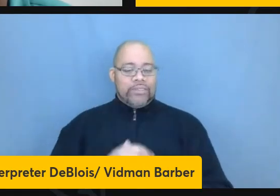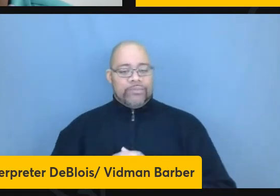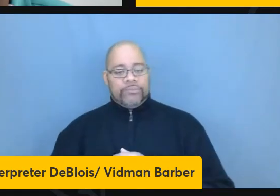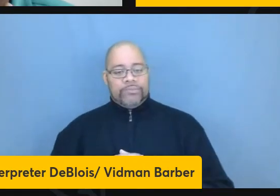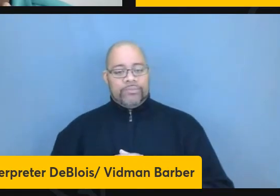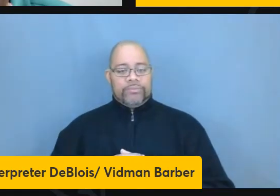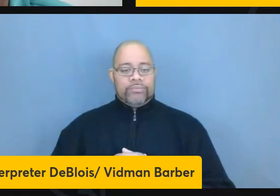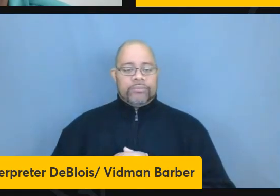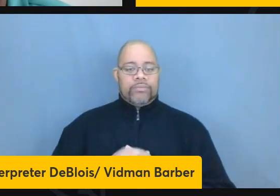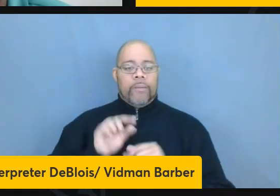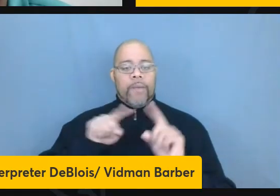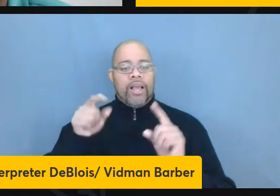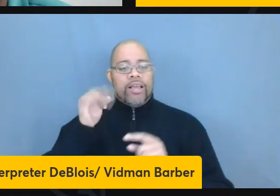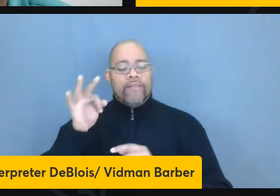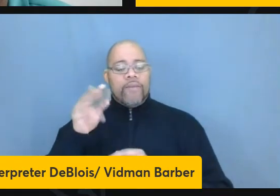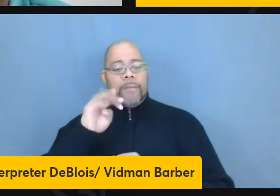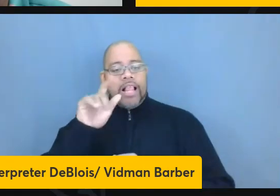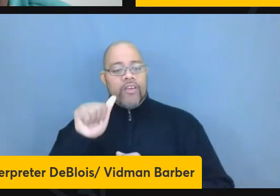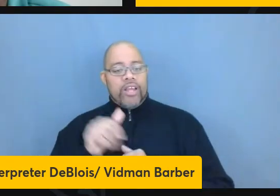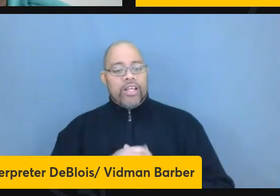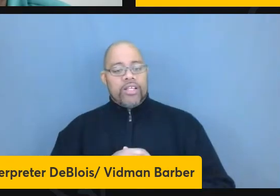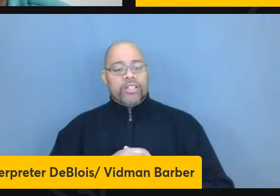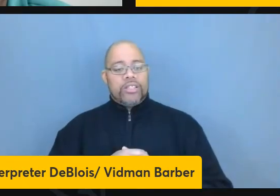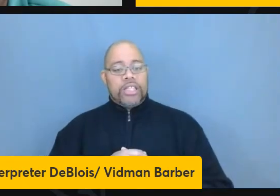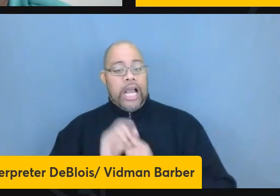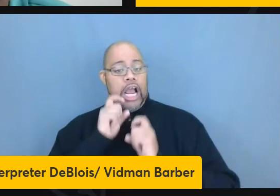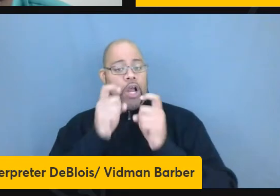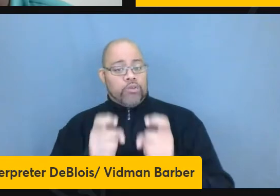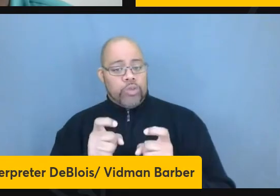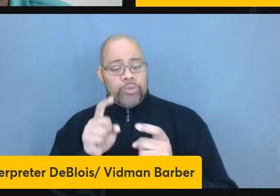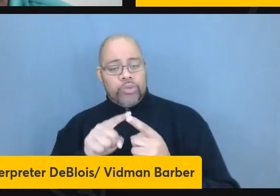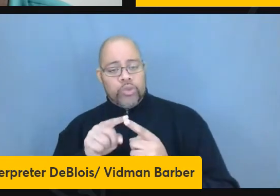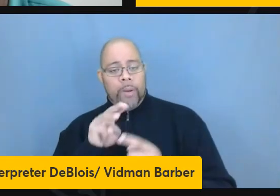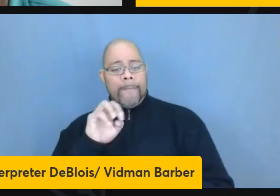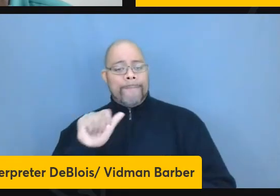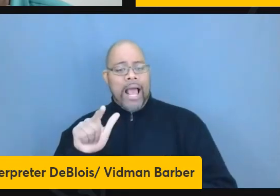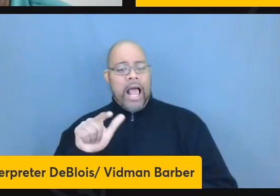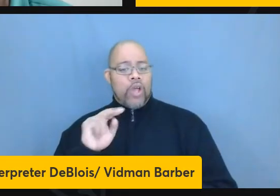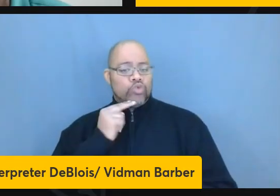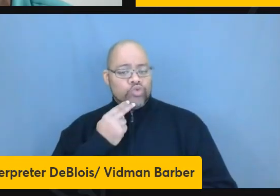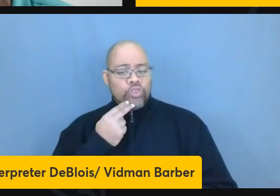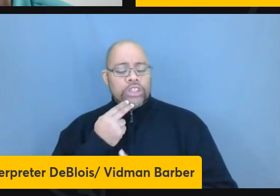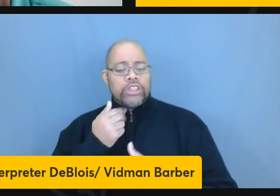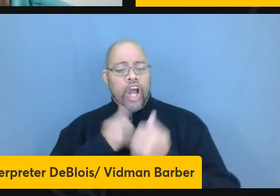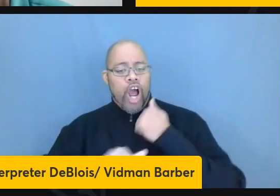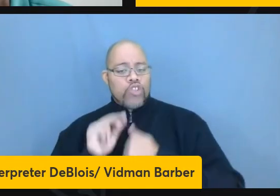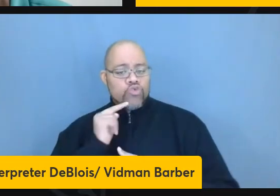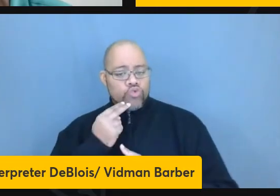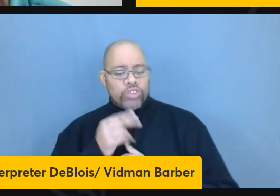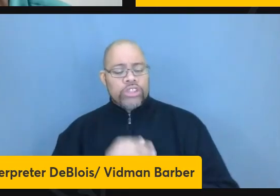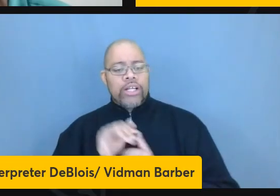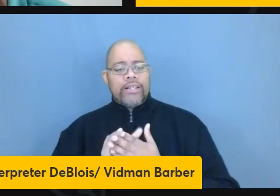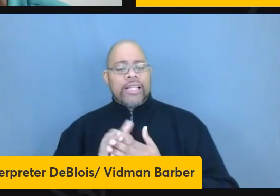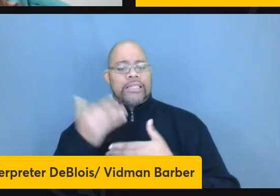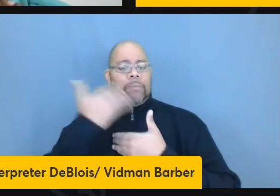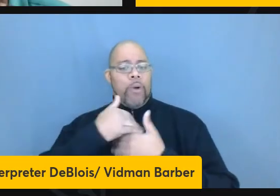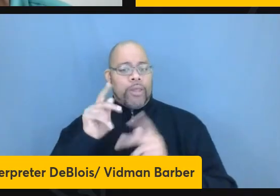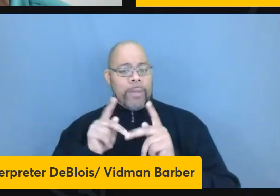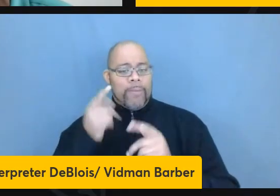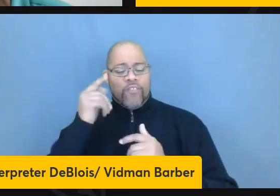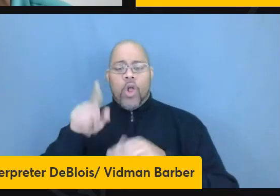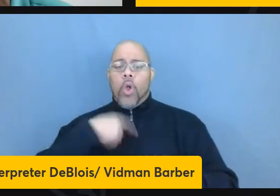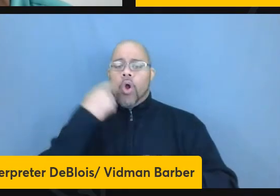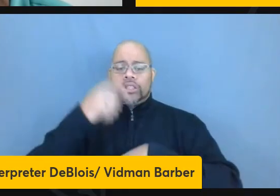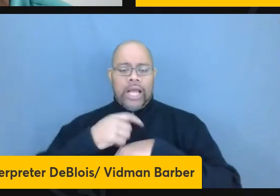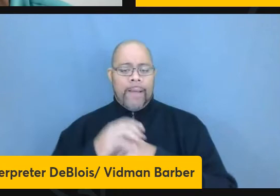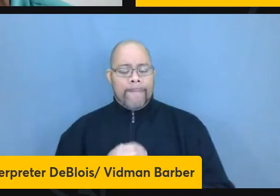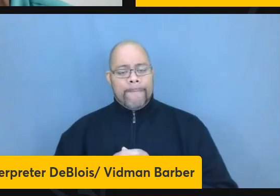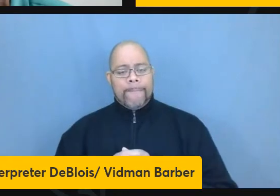But whether malaria contributes to malnutrition under nutrition, this is bothered people for a long time. And I think it